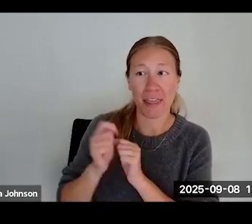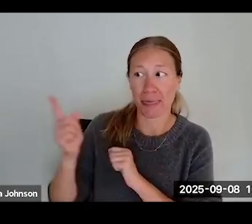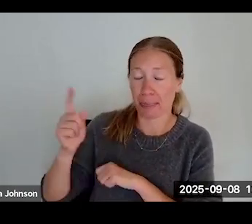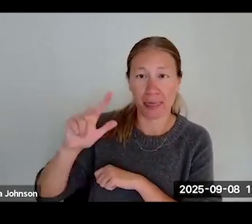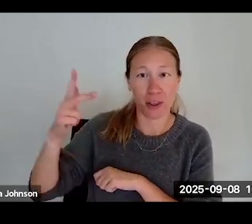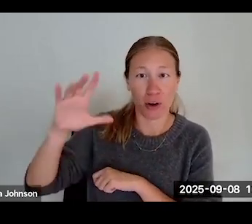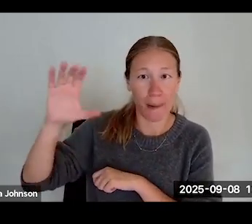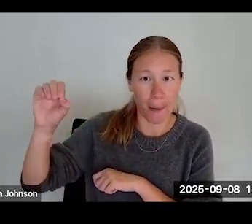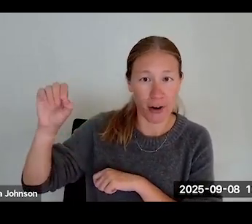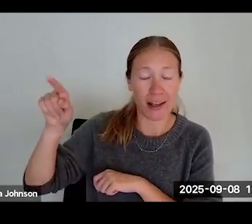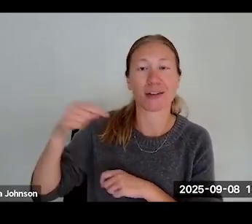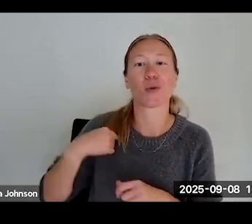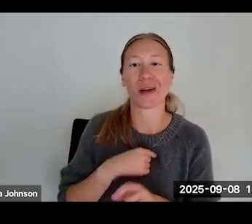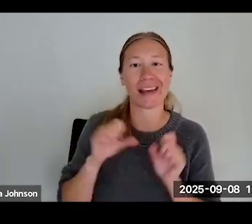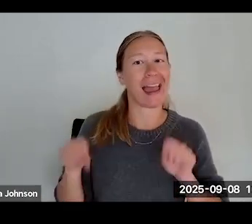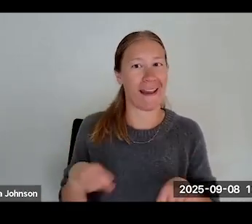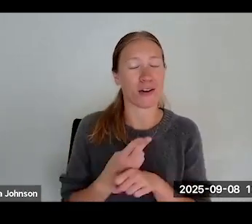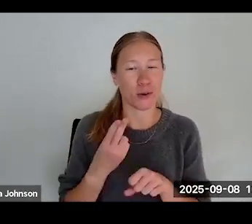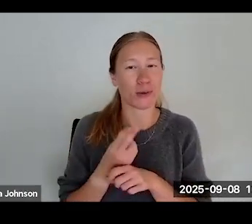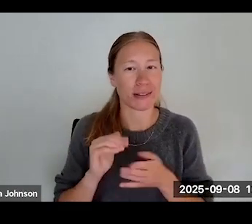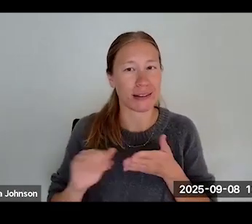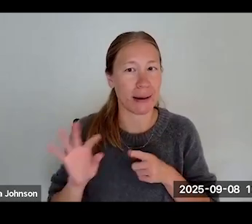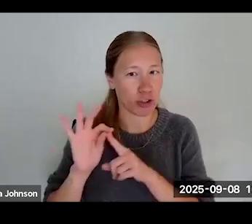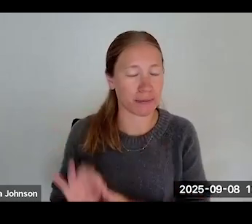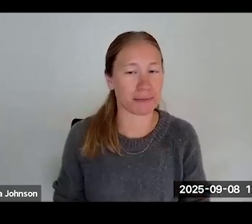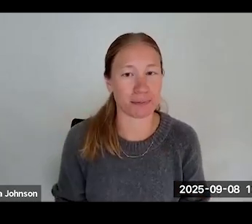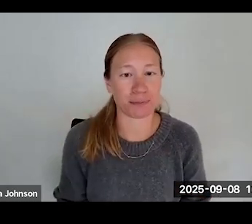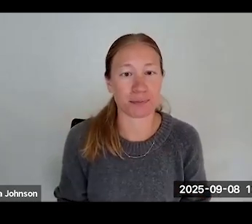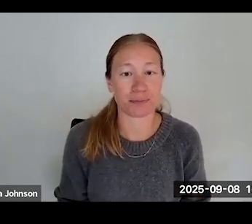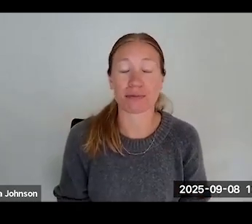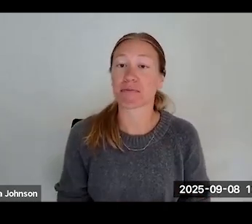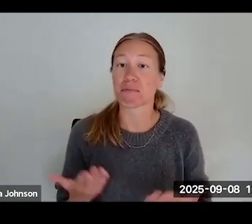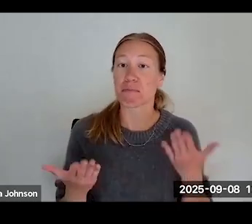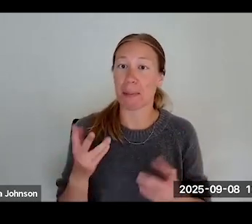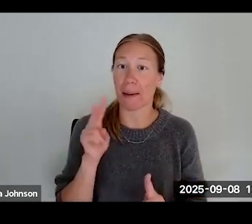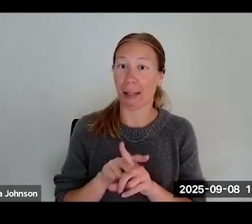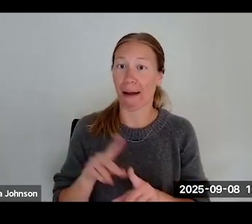we actually can use this exception. So where this could be applicable here at U-M